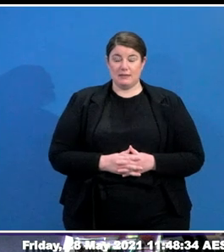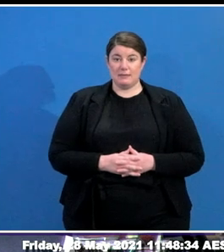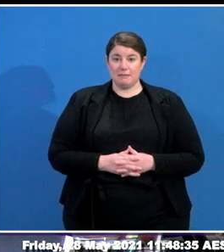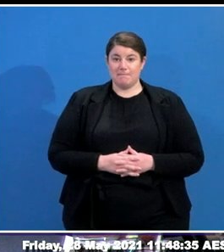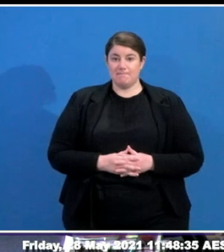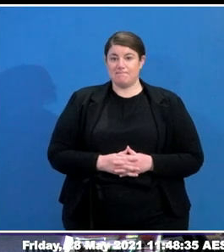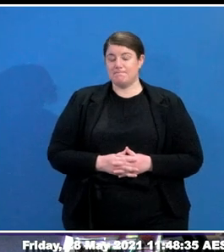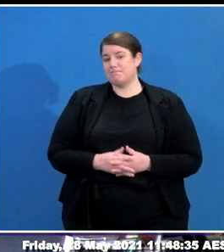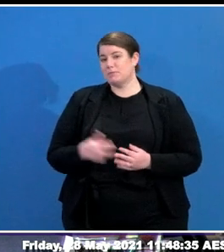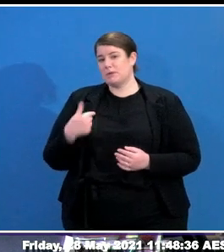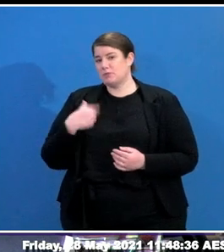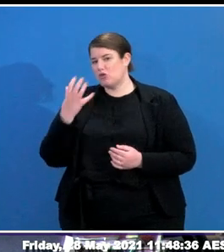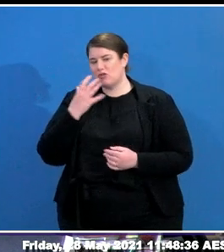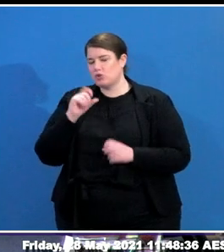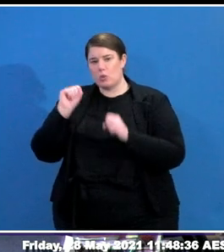I'm sorry, I don't understand that question.